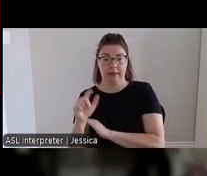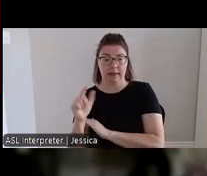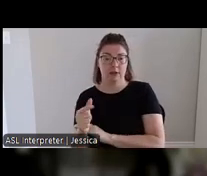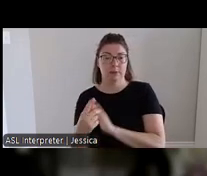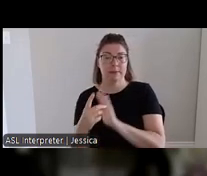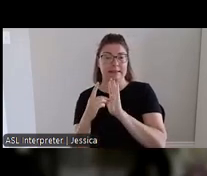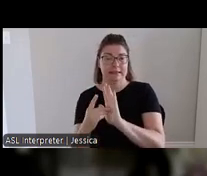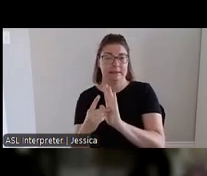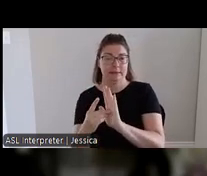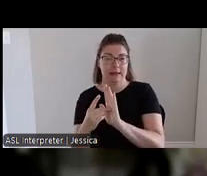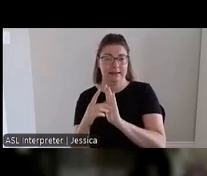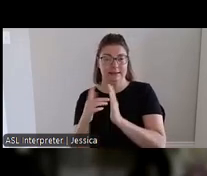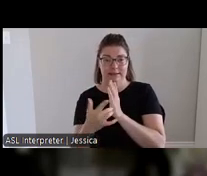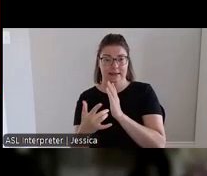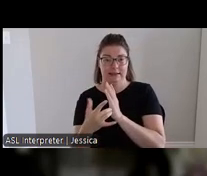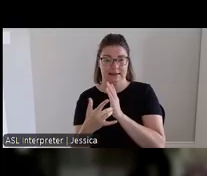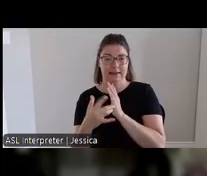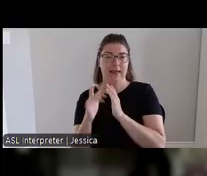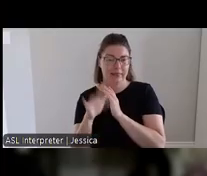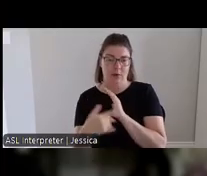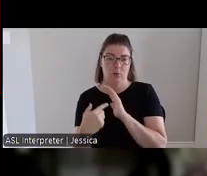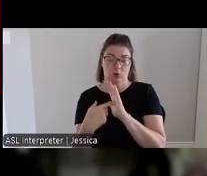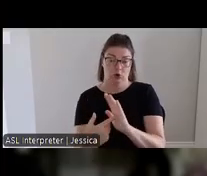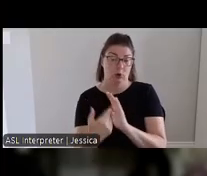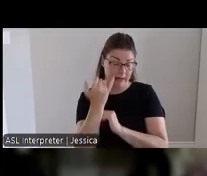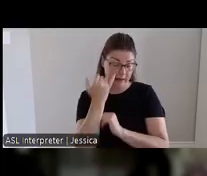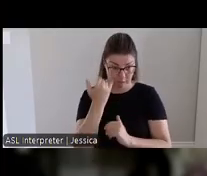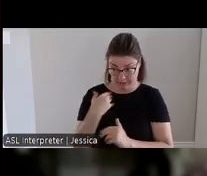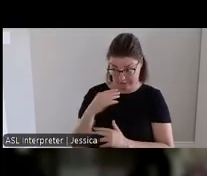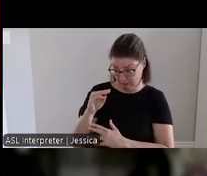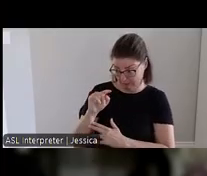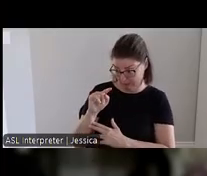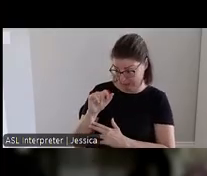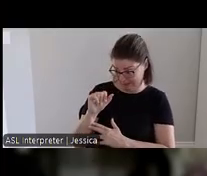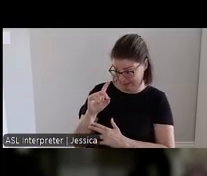techniques document, shows you if you've got metadata, how can you interpret it for users